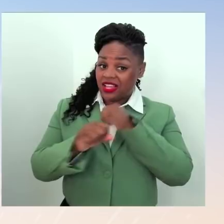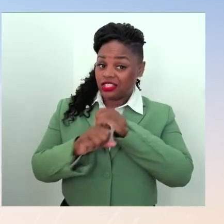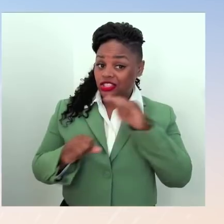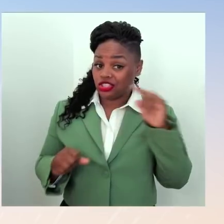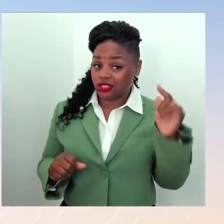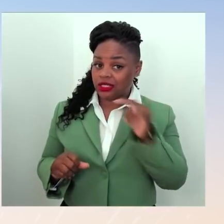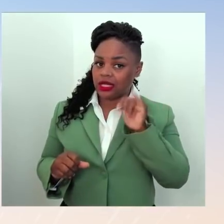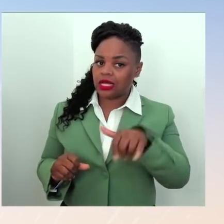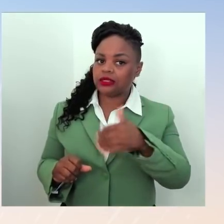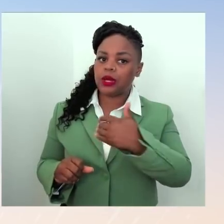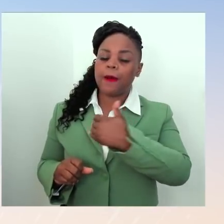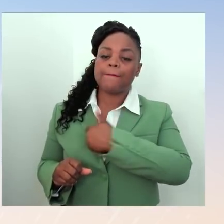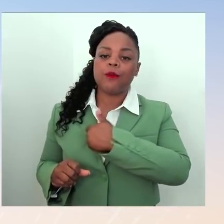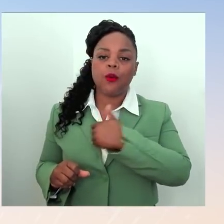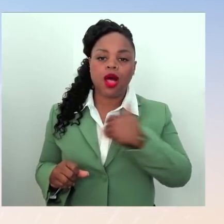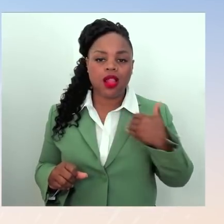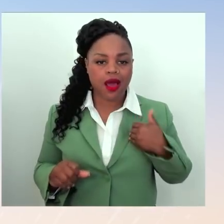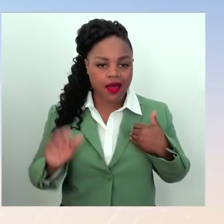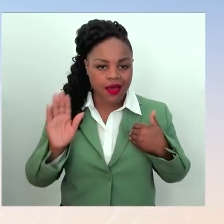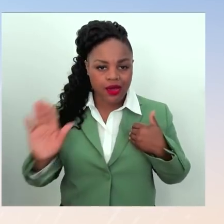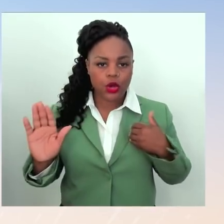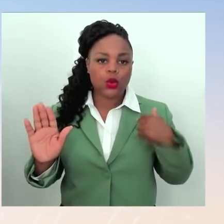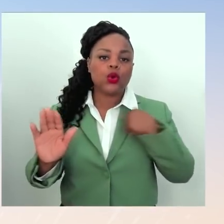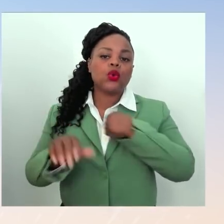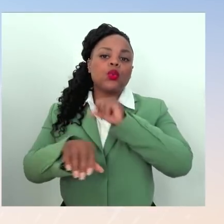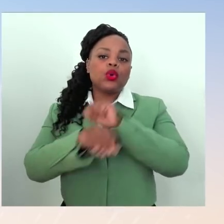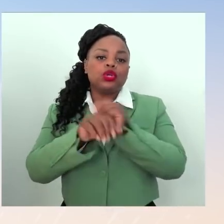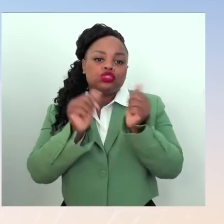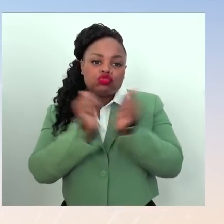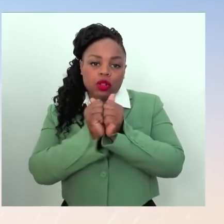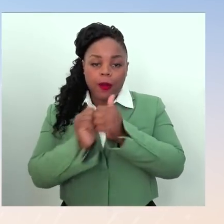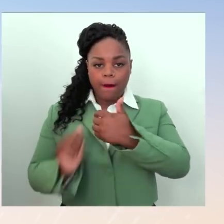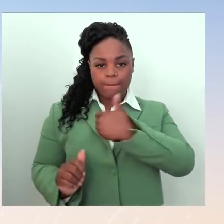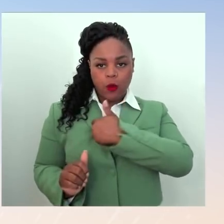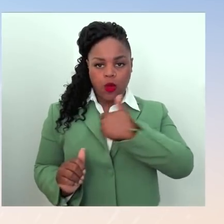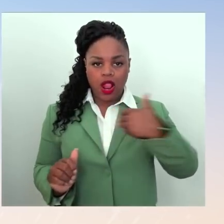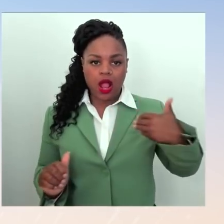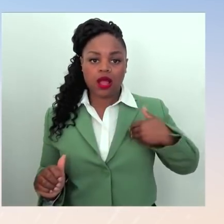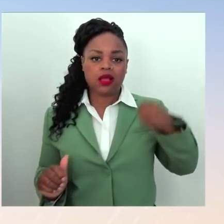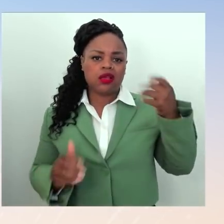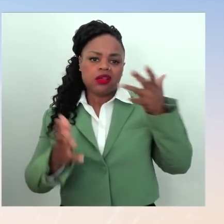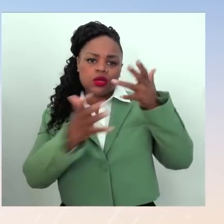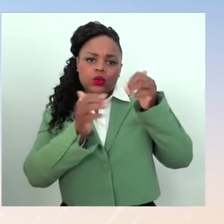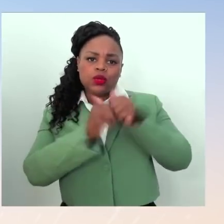and consulting with the rest of our NATO Allies on it. This is Poland's sovereign decision to make.